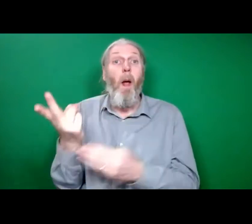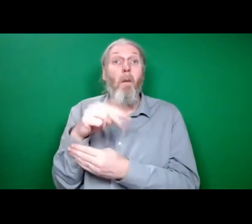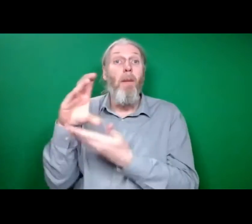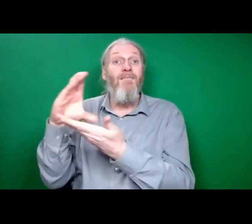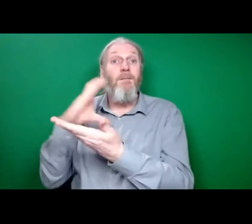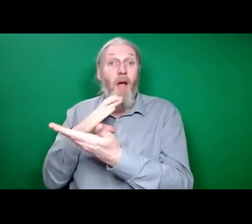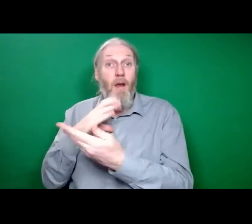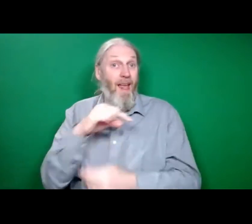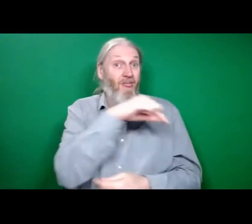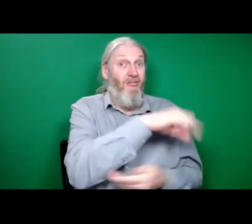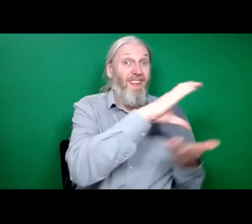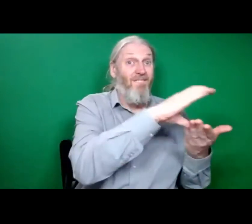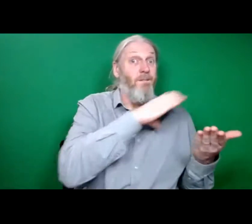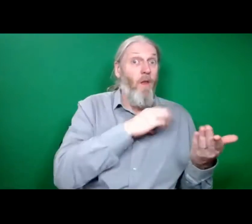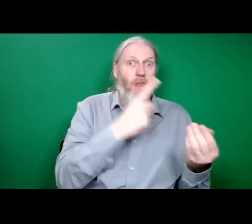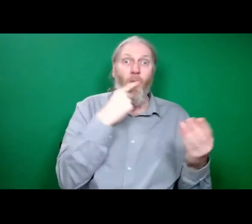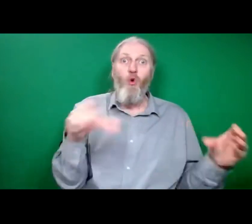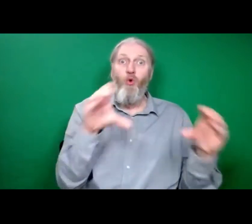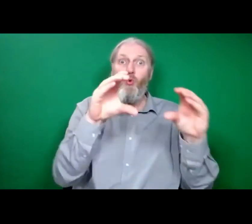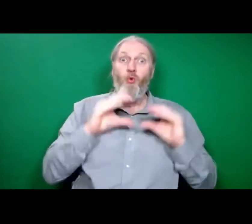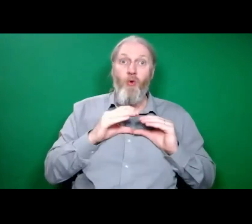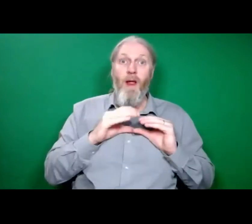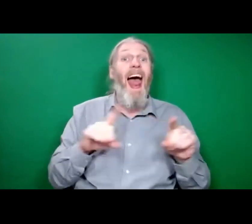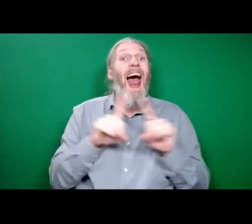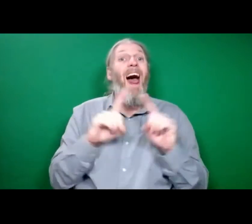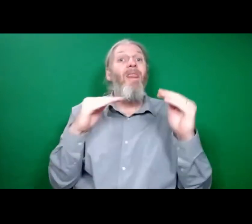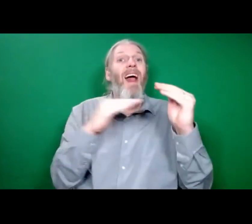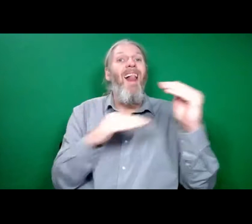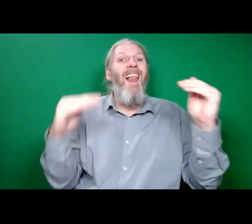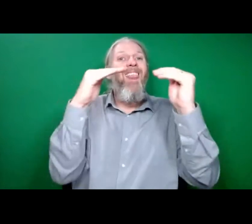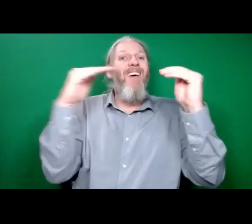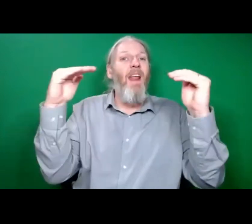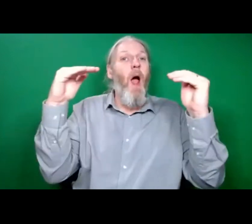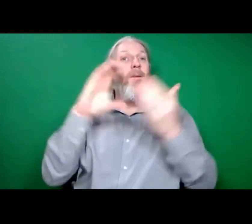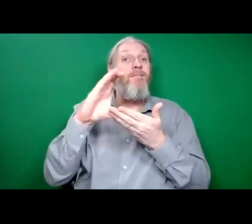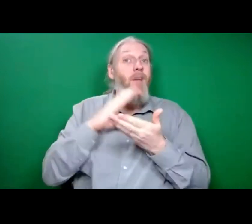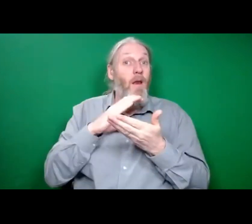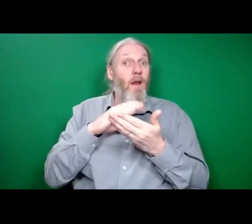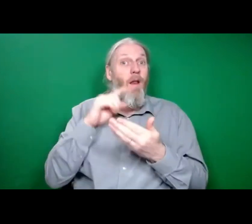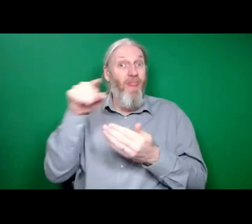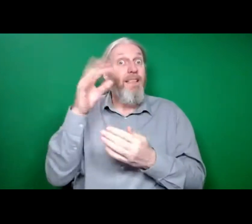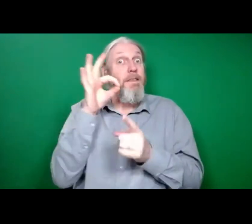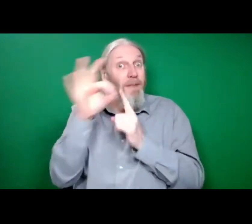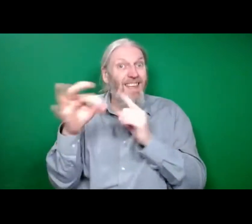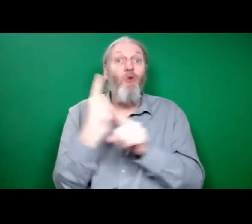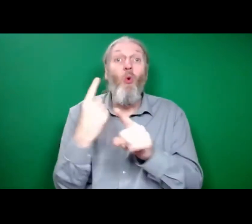authorities can use to kind of open those doors to those. But I think first and foremost, I agree with Camilla,